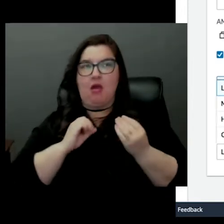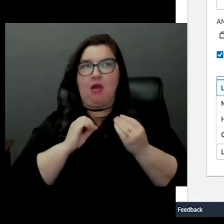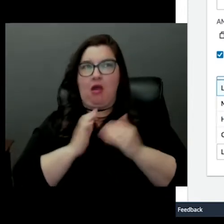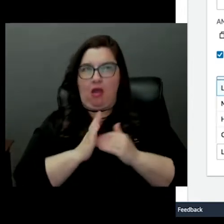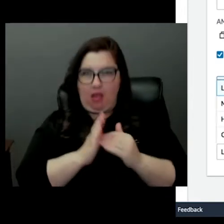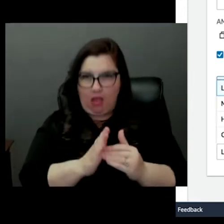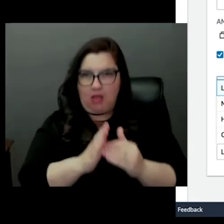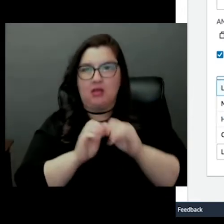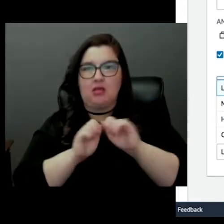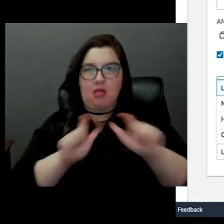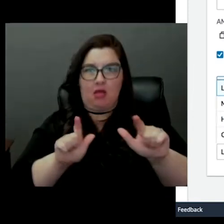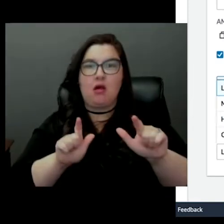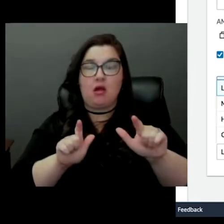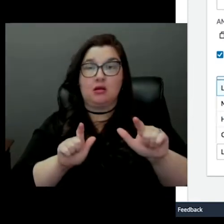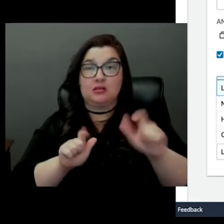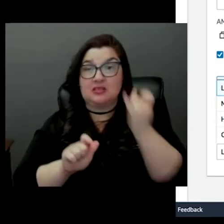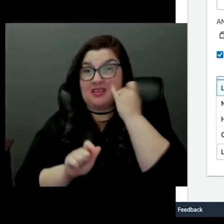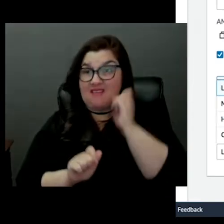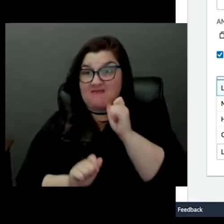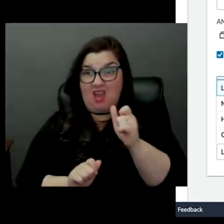but otherwise you just turn that on and you're good to go.